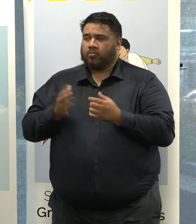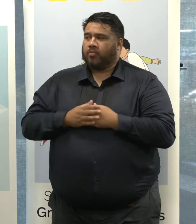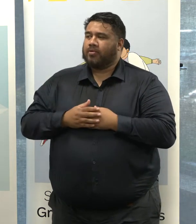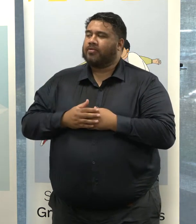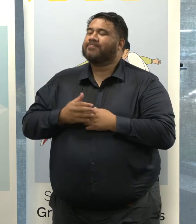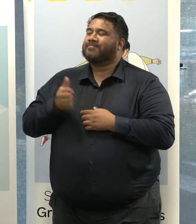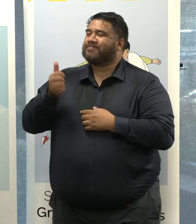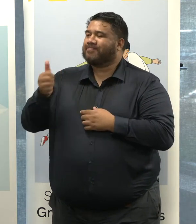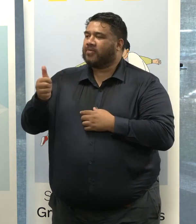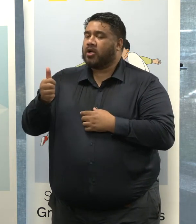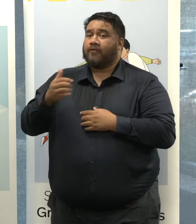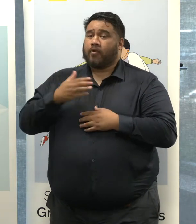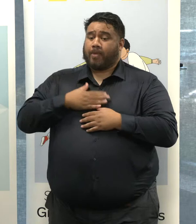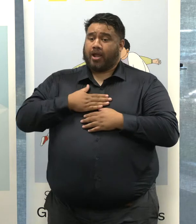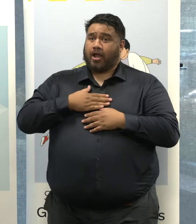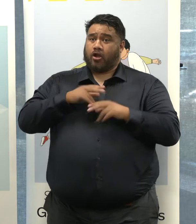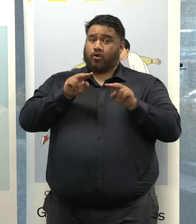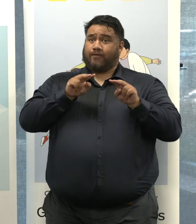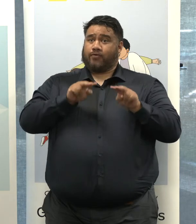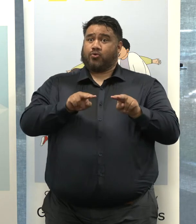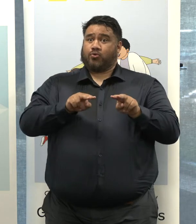safety nets to come into play as they should.